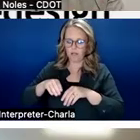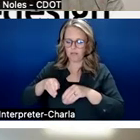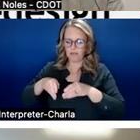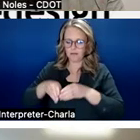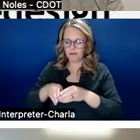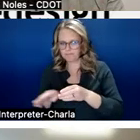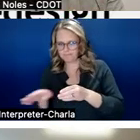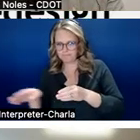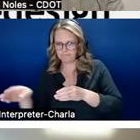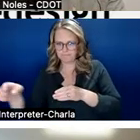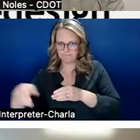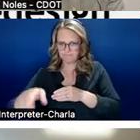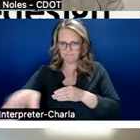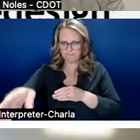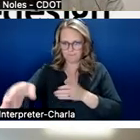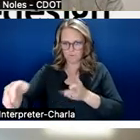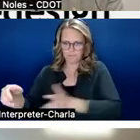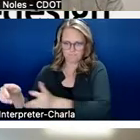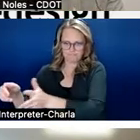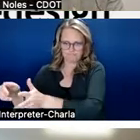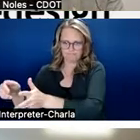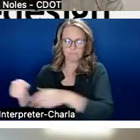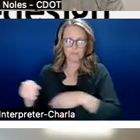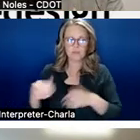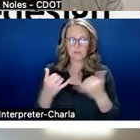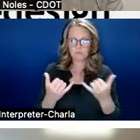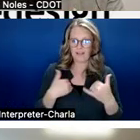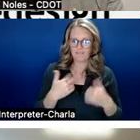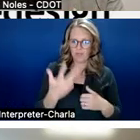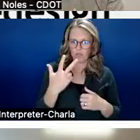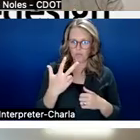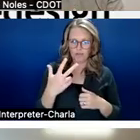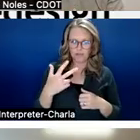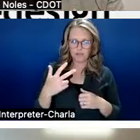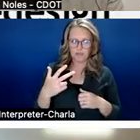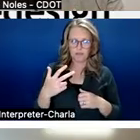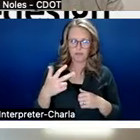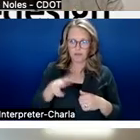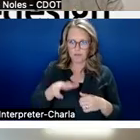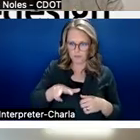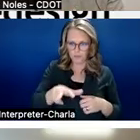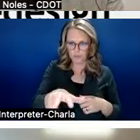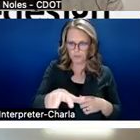So today, there are three through lanes and a right turn lane going northbound